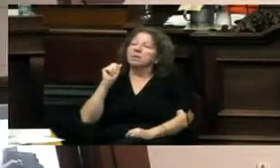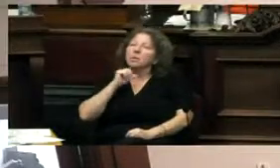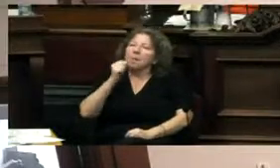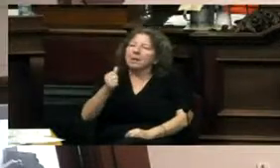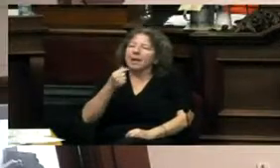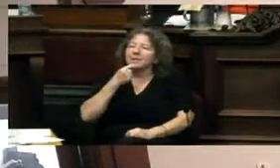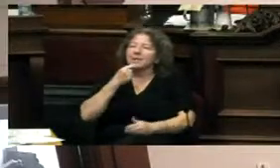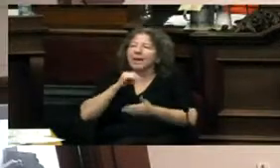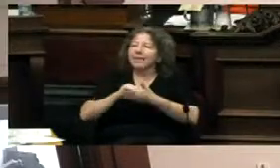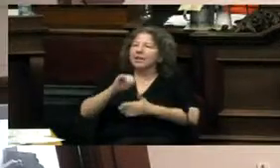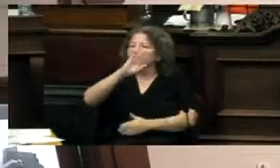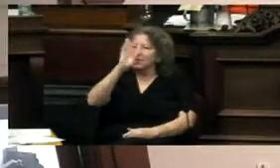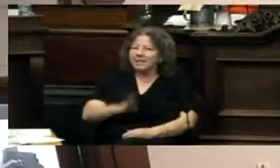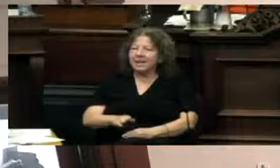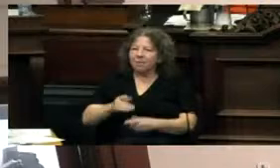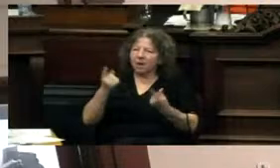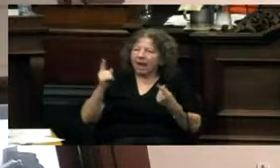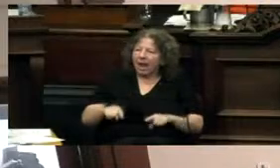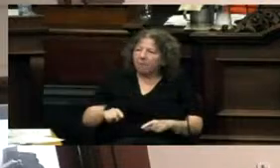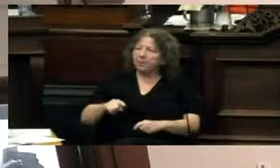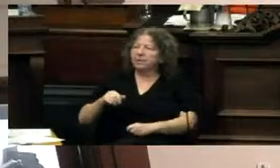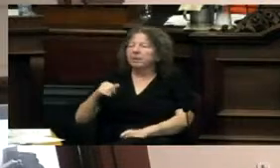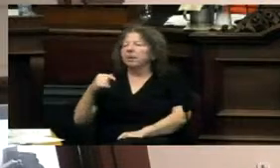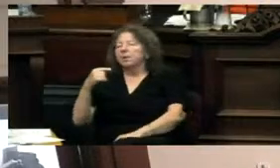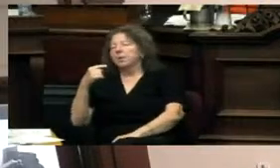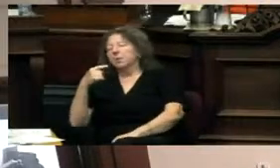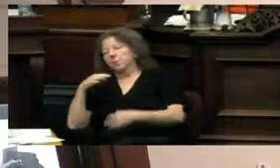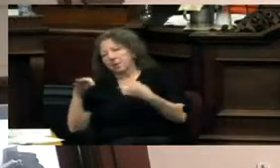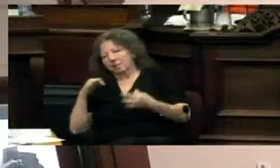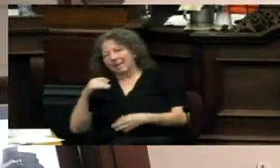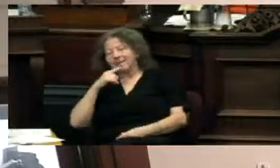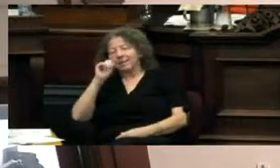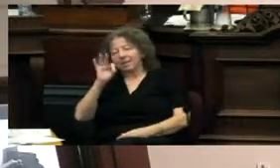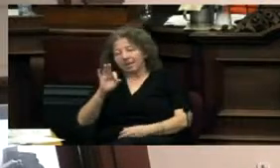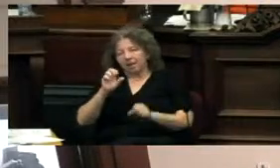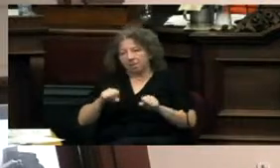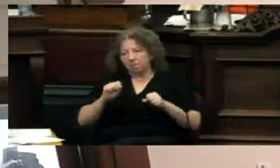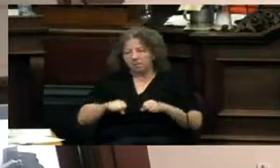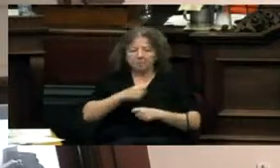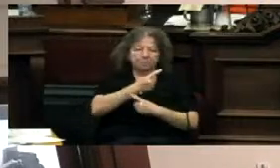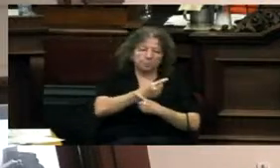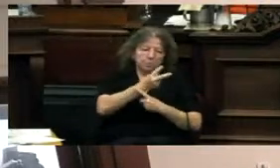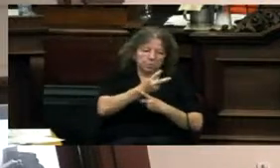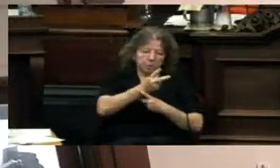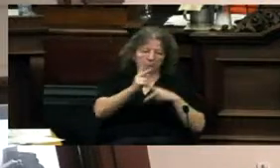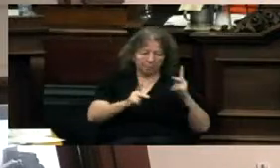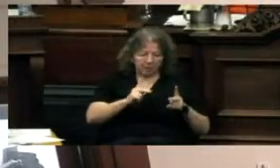could be a valid reason for moving a meeting. I didn't know that. So I'm not saying it